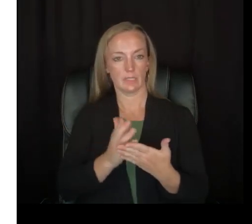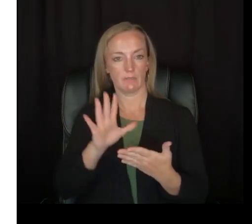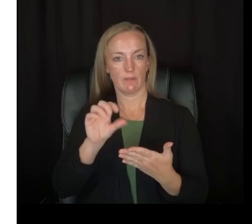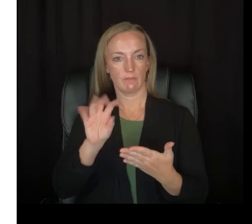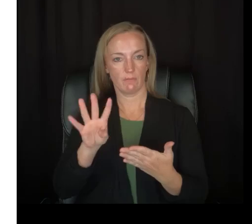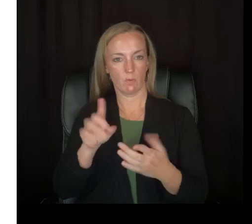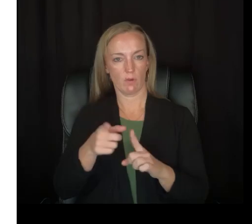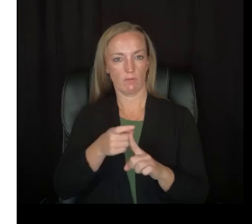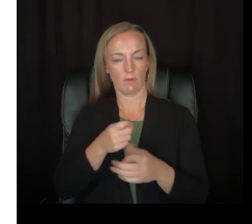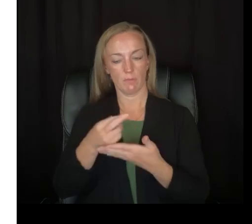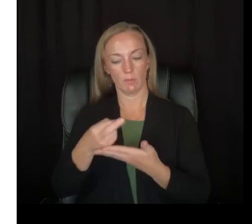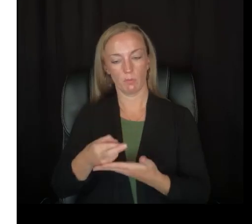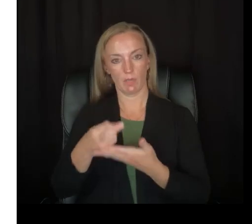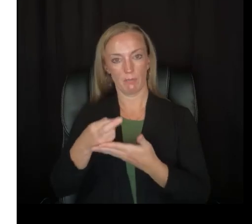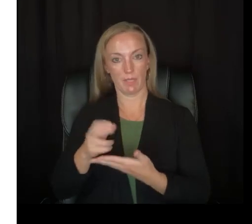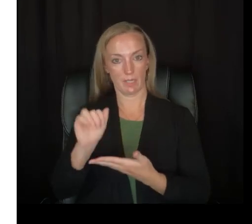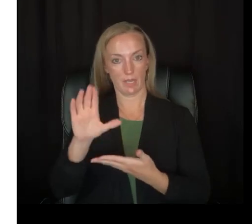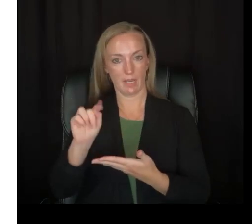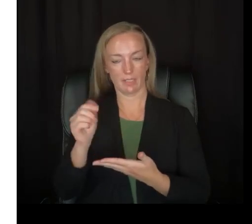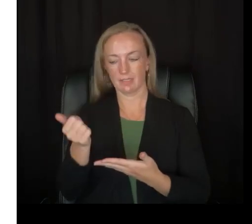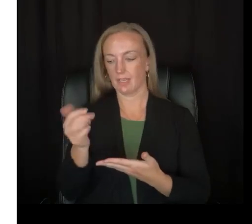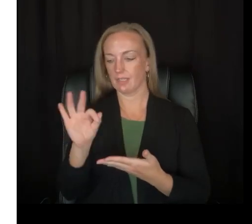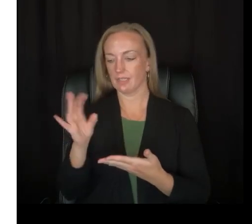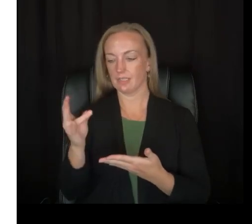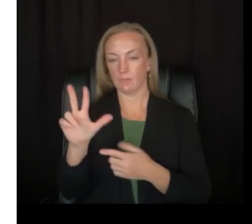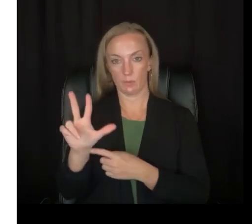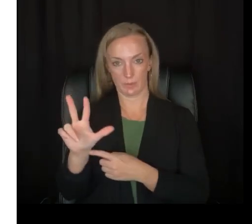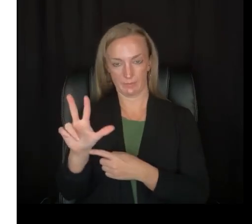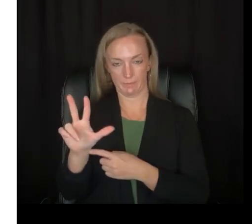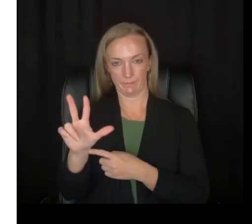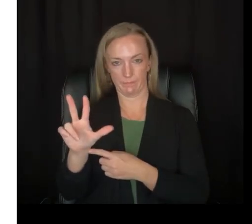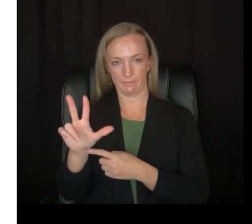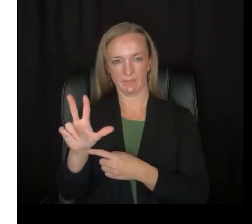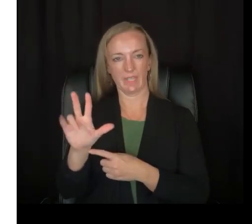Section 5O4 of the Rehabilitation Act of 1973,